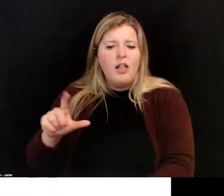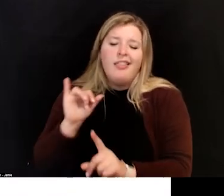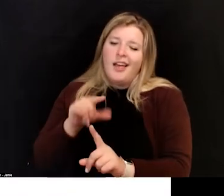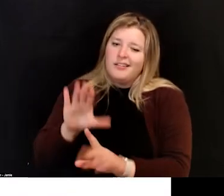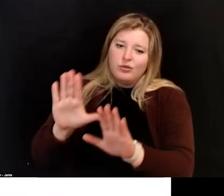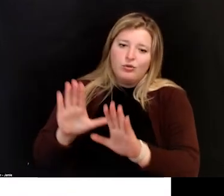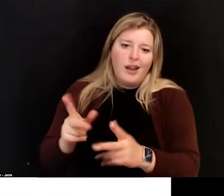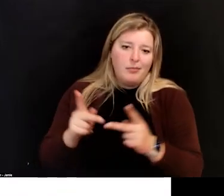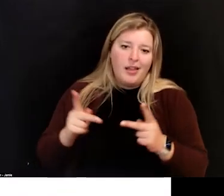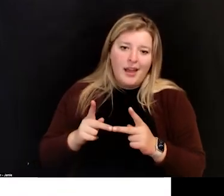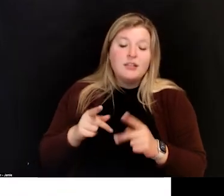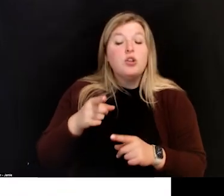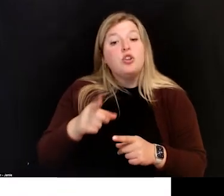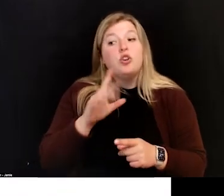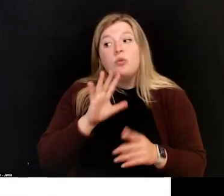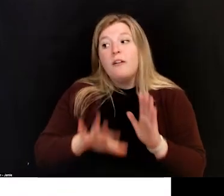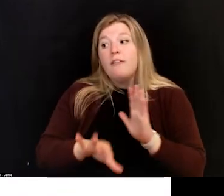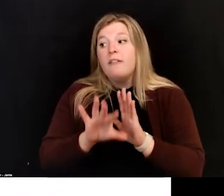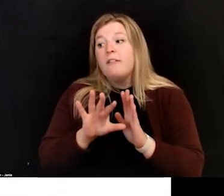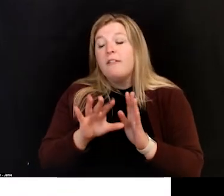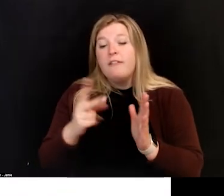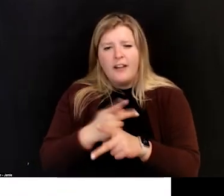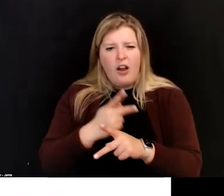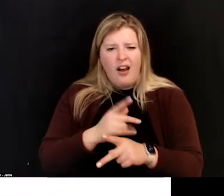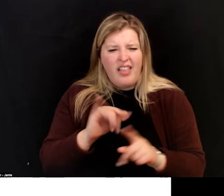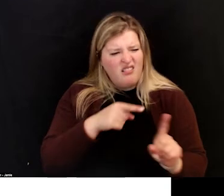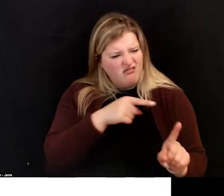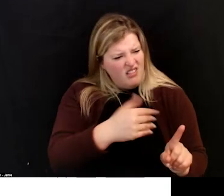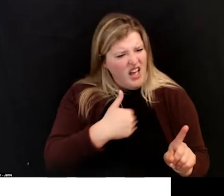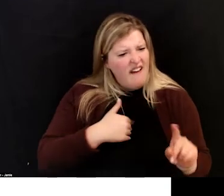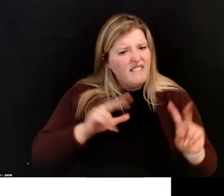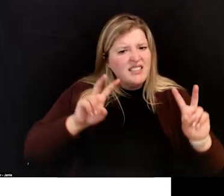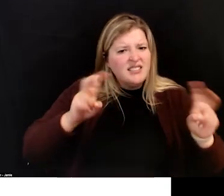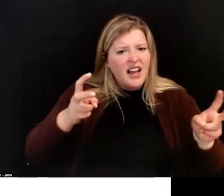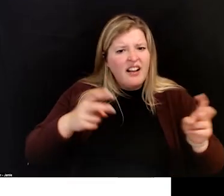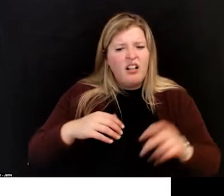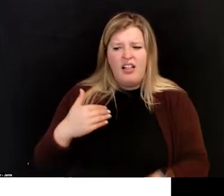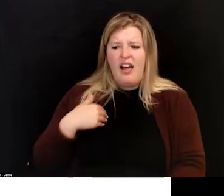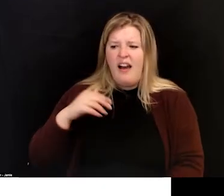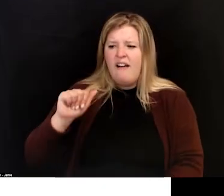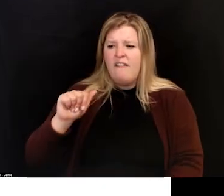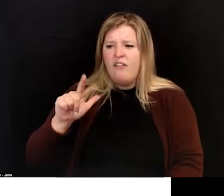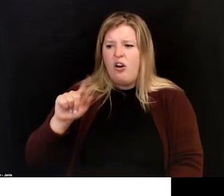So you're gonna find things like, does it have a title, is there an alt tag in there for images,